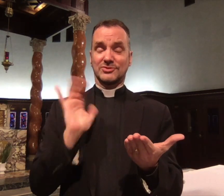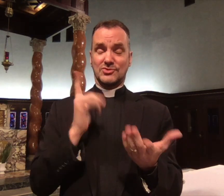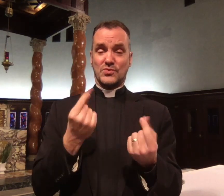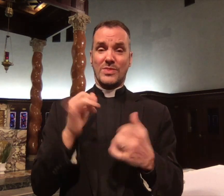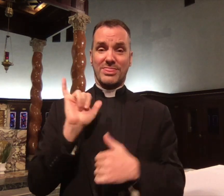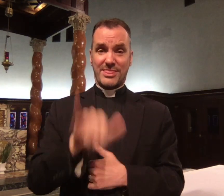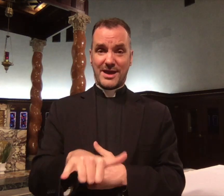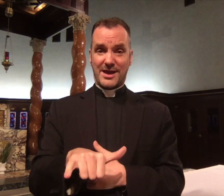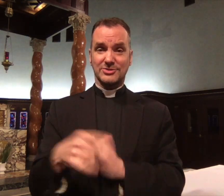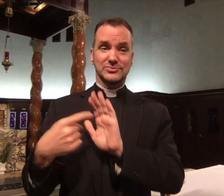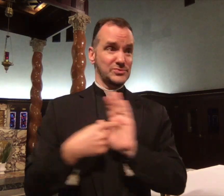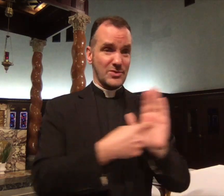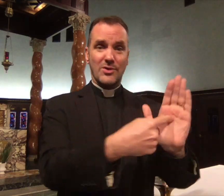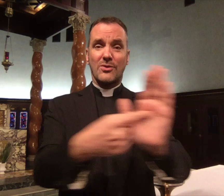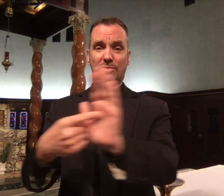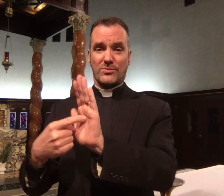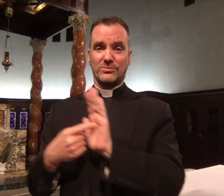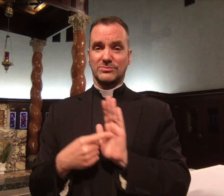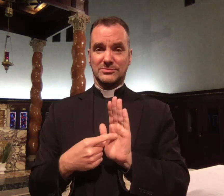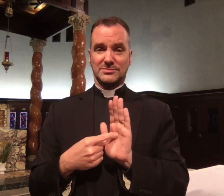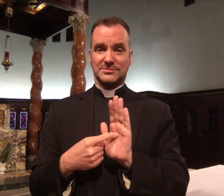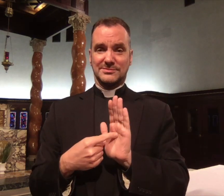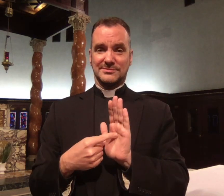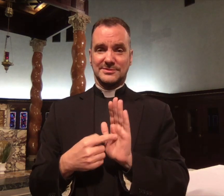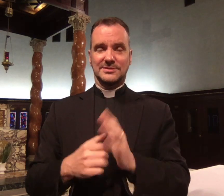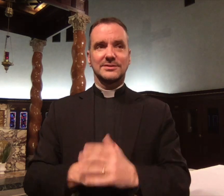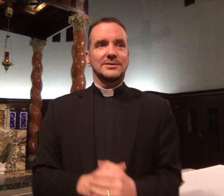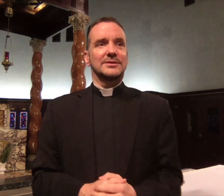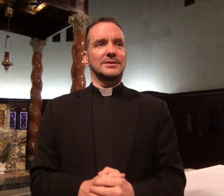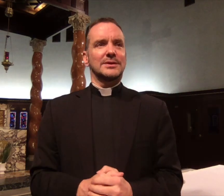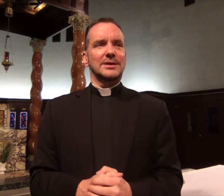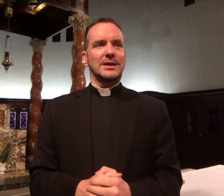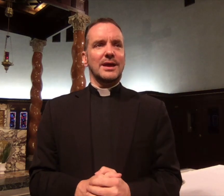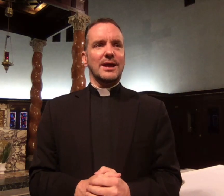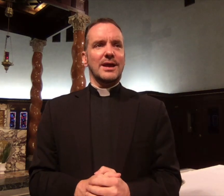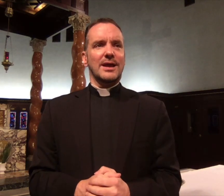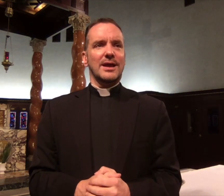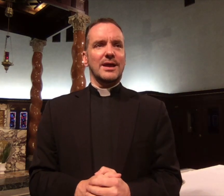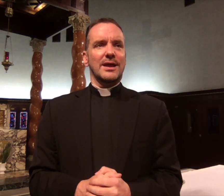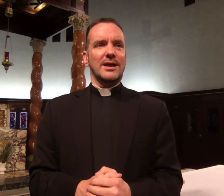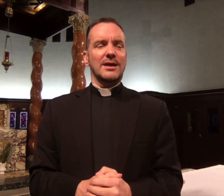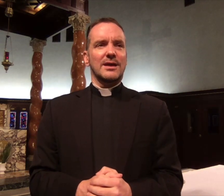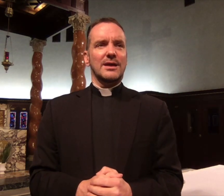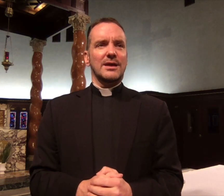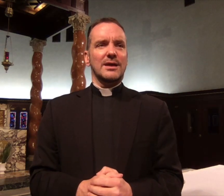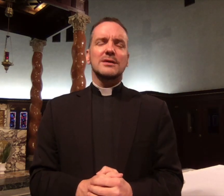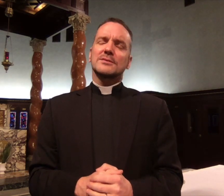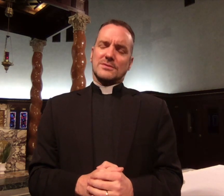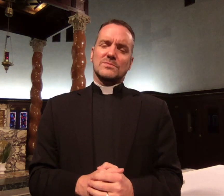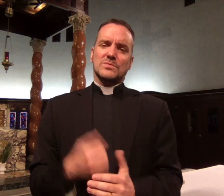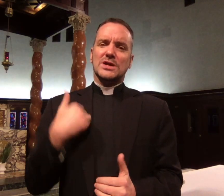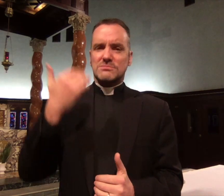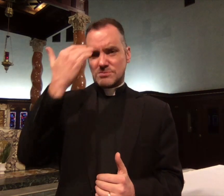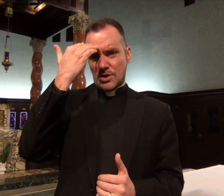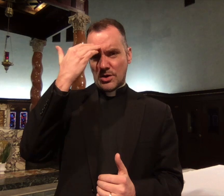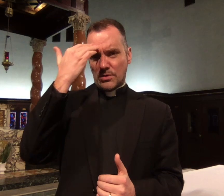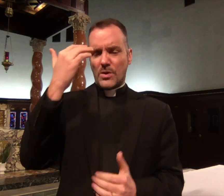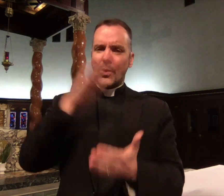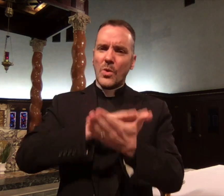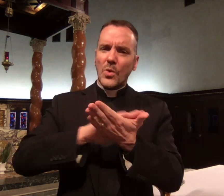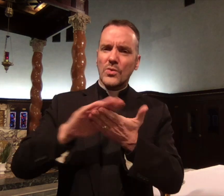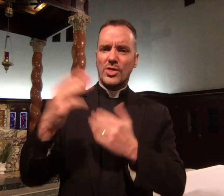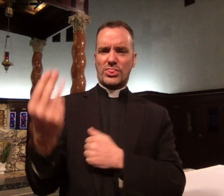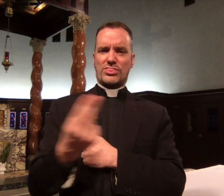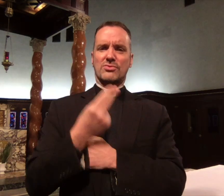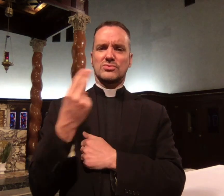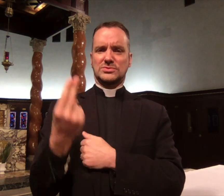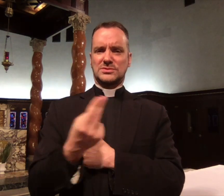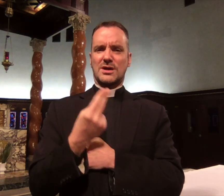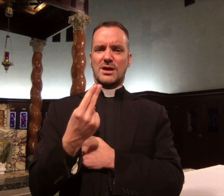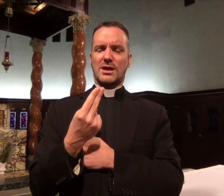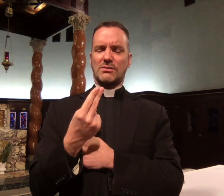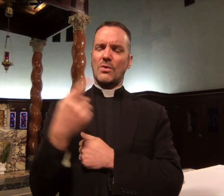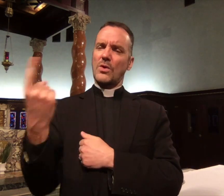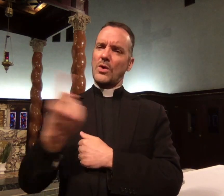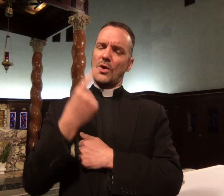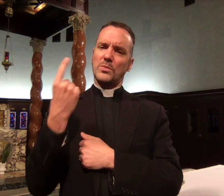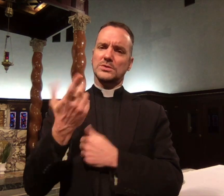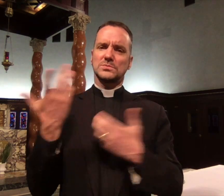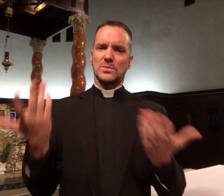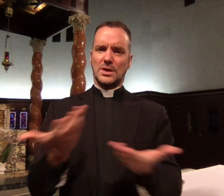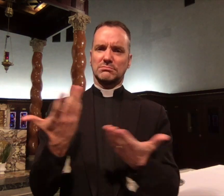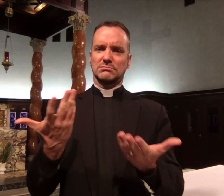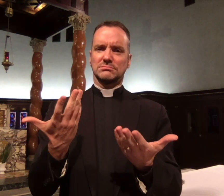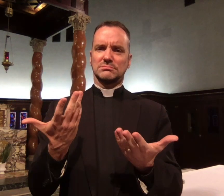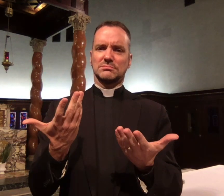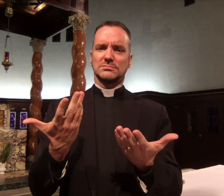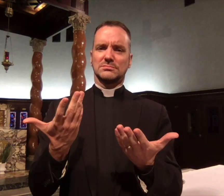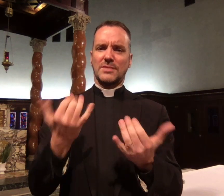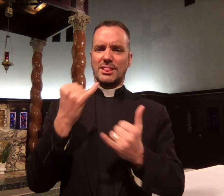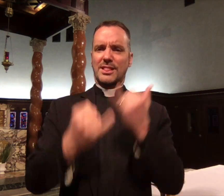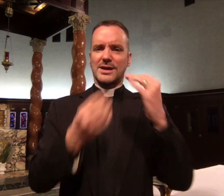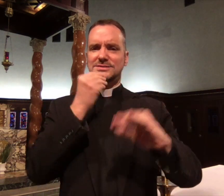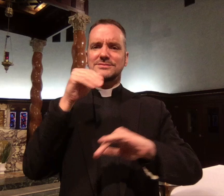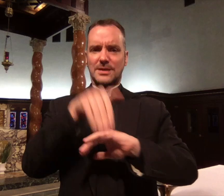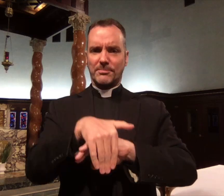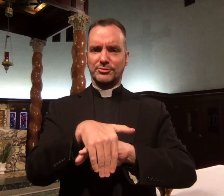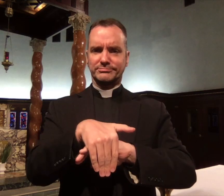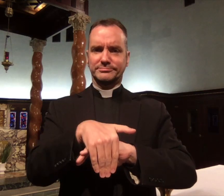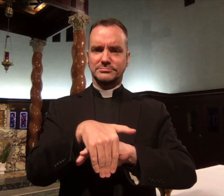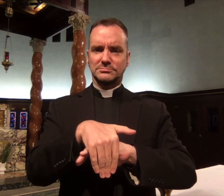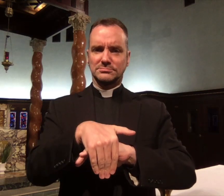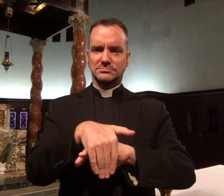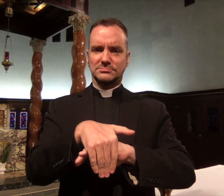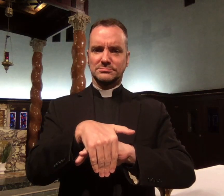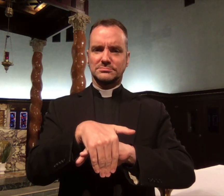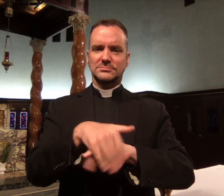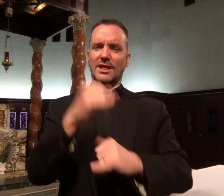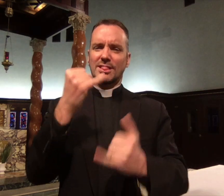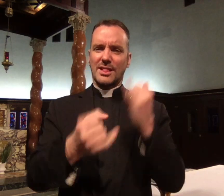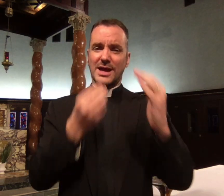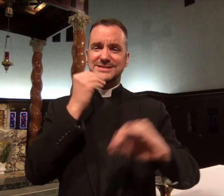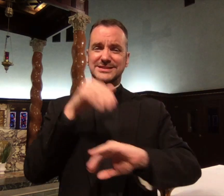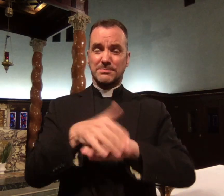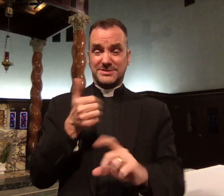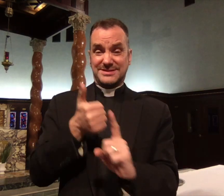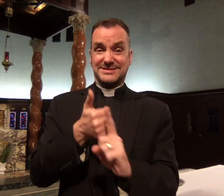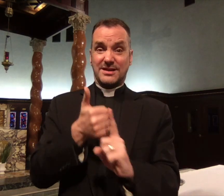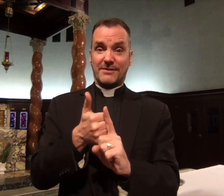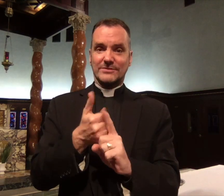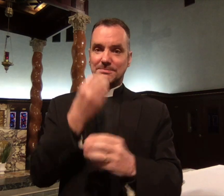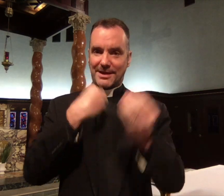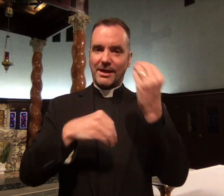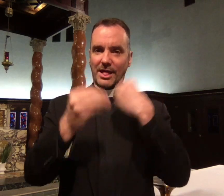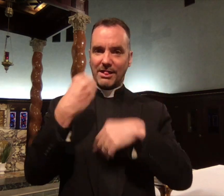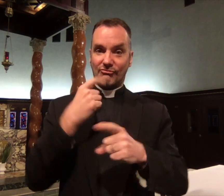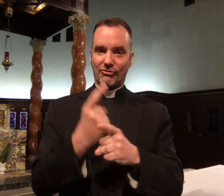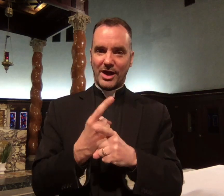is telling us why he came. We know that on Holy Thursday we always remember and